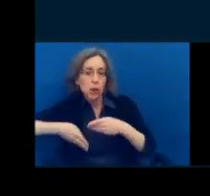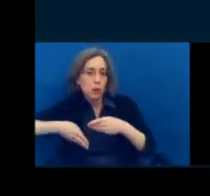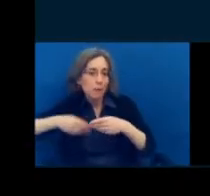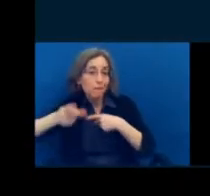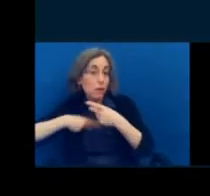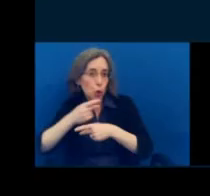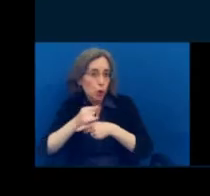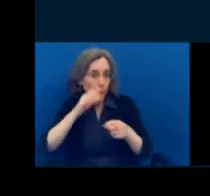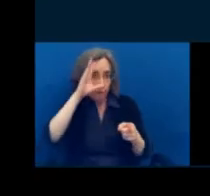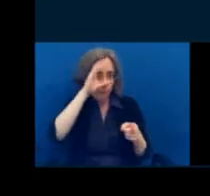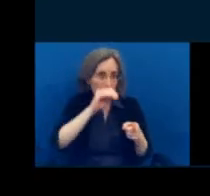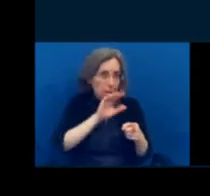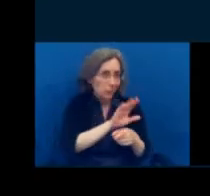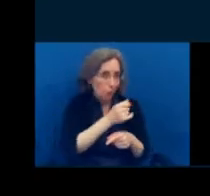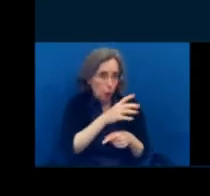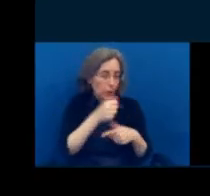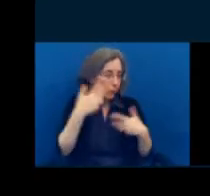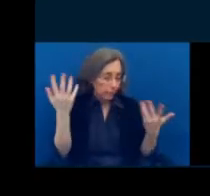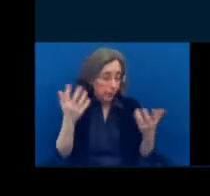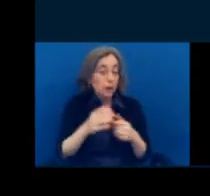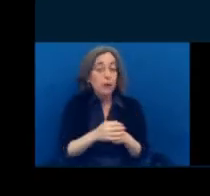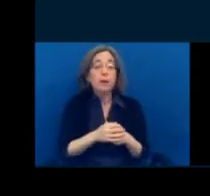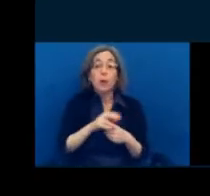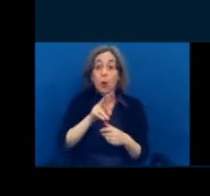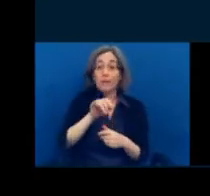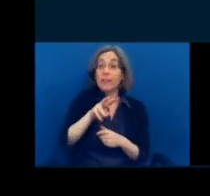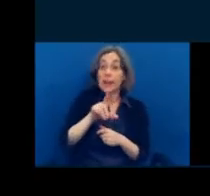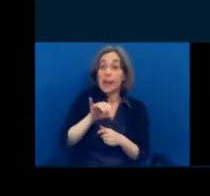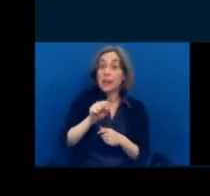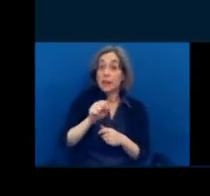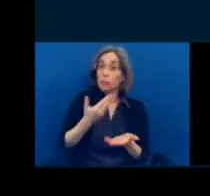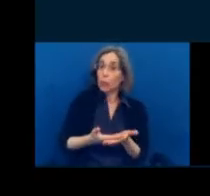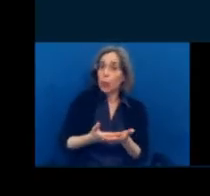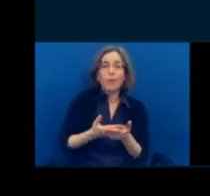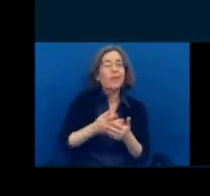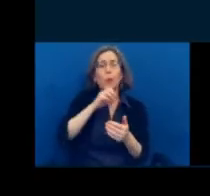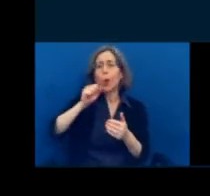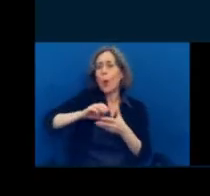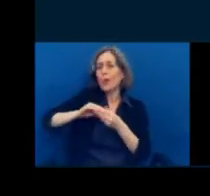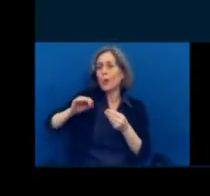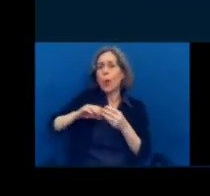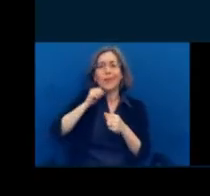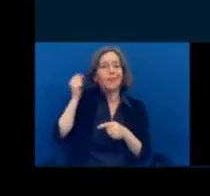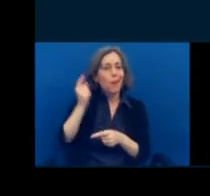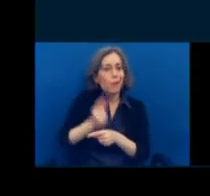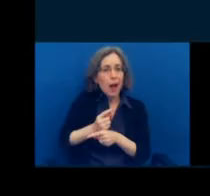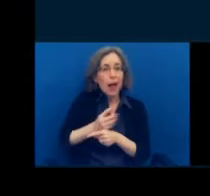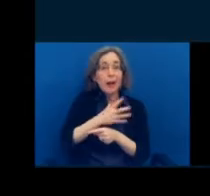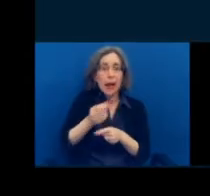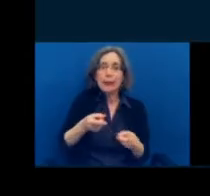SO WHILE THE VERSALIS DEBUNKED A LOT OF THE ANCIENTS AND TOUTED THE IMPORTANCE OF DISSECTING